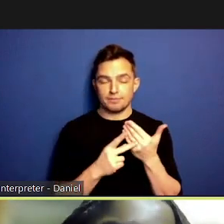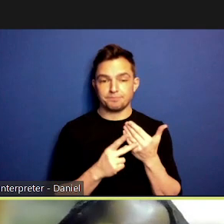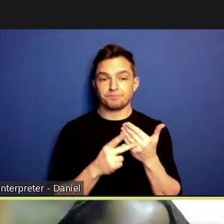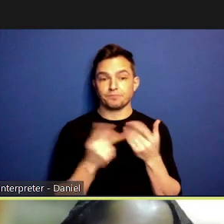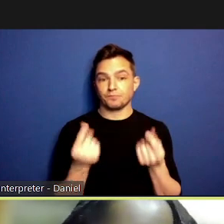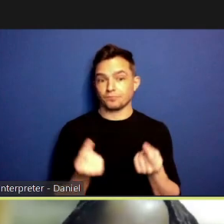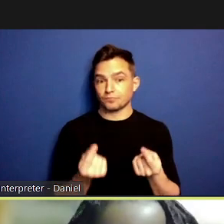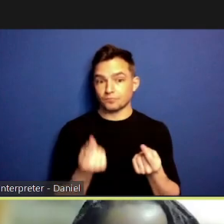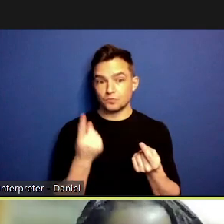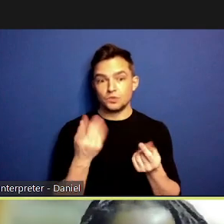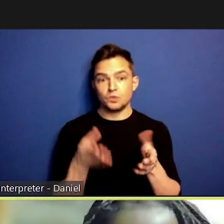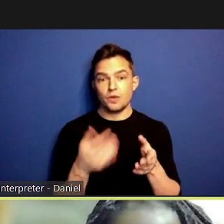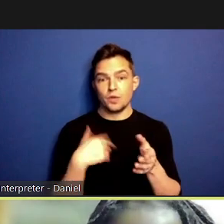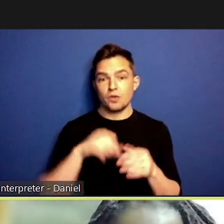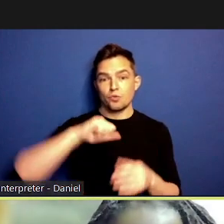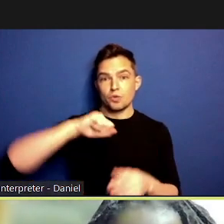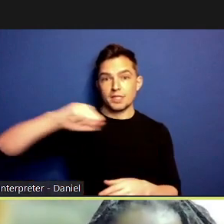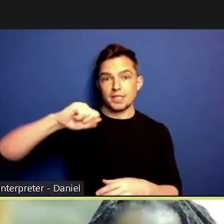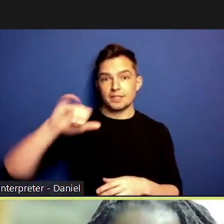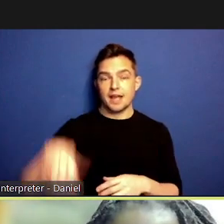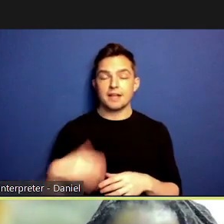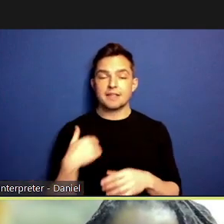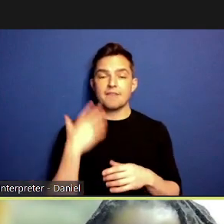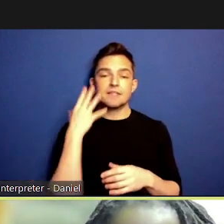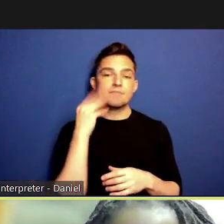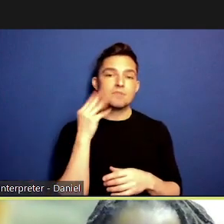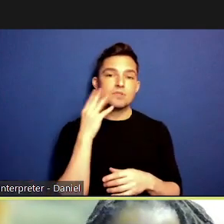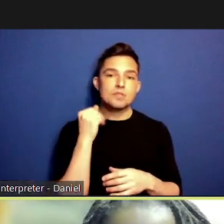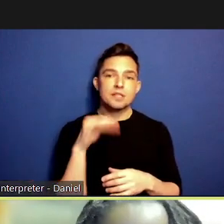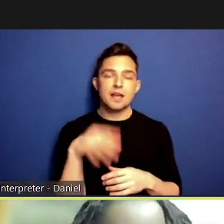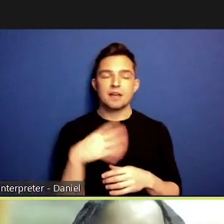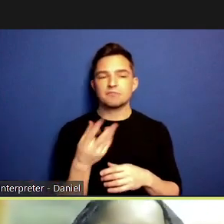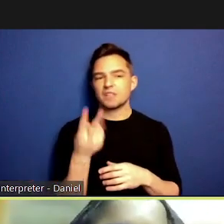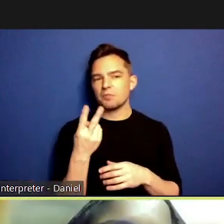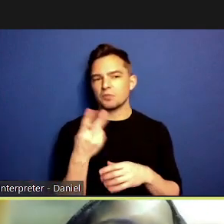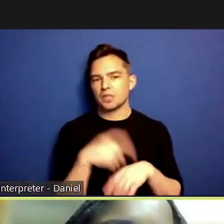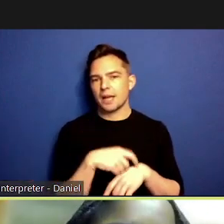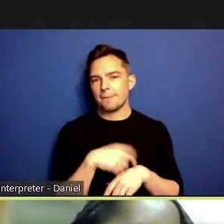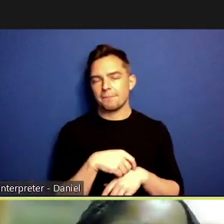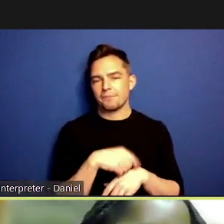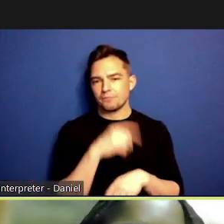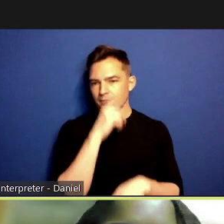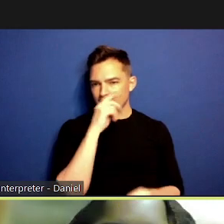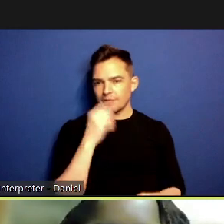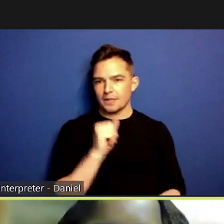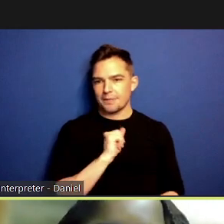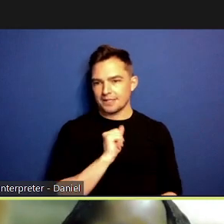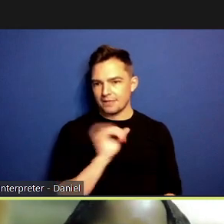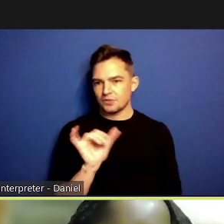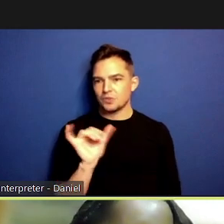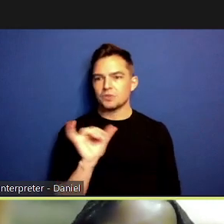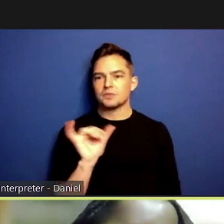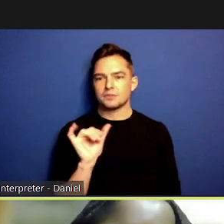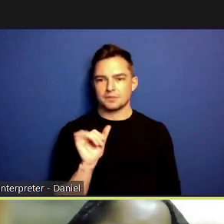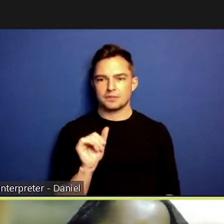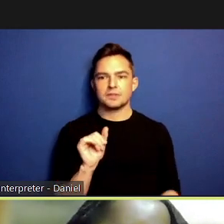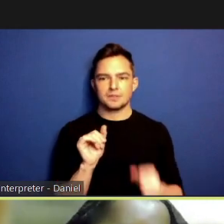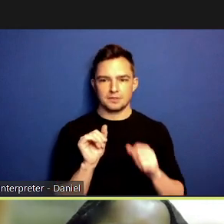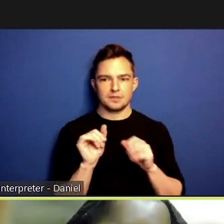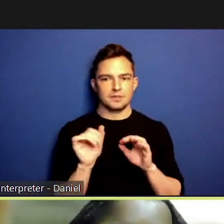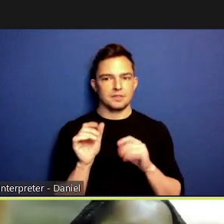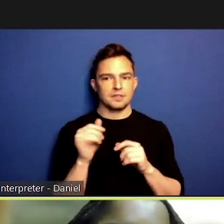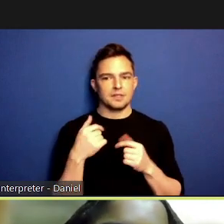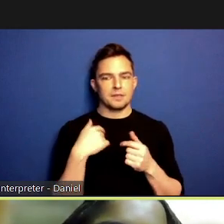resist that is having experienced it a couple times, myself and students came up with a